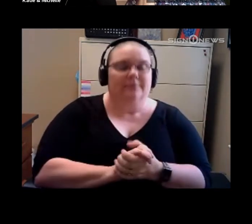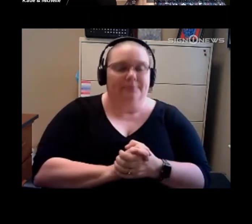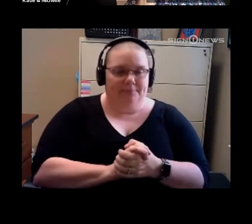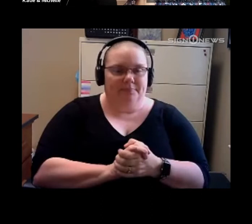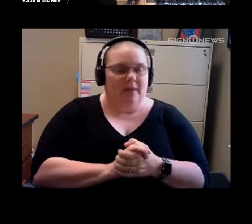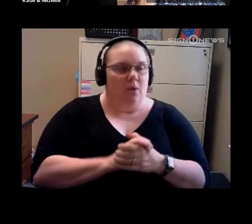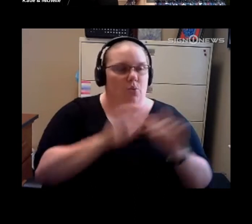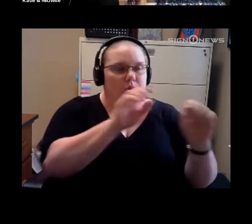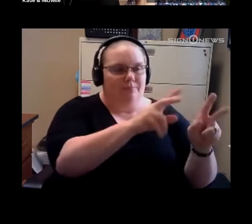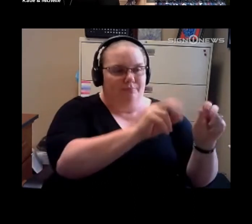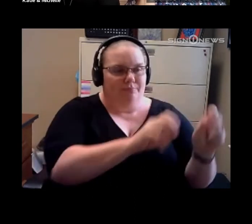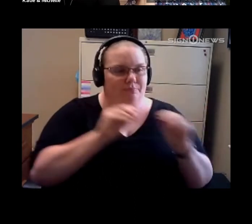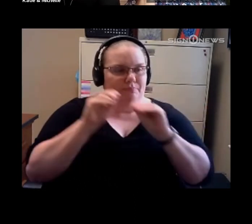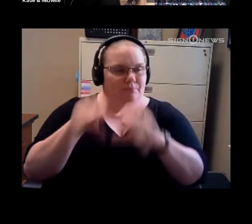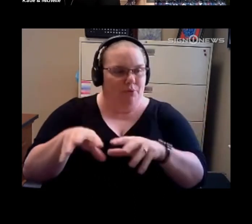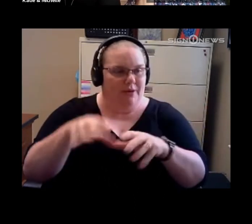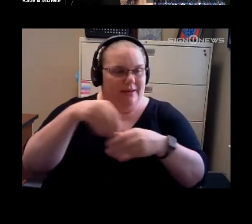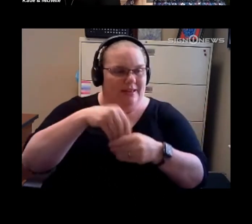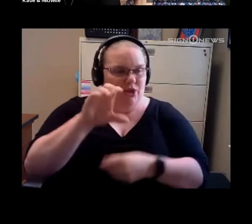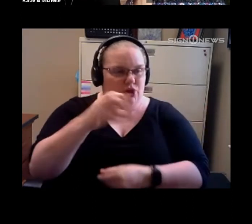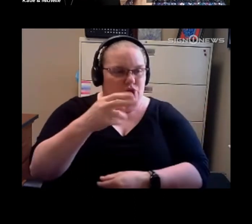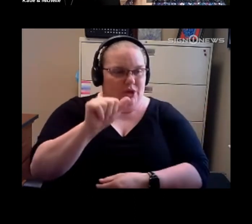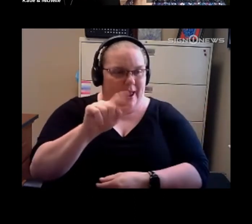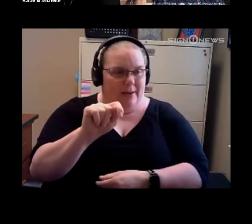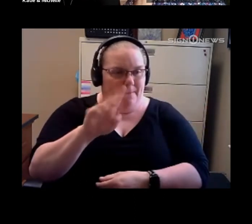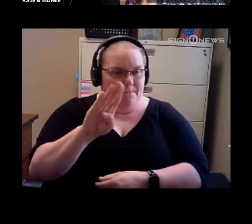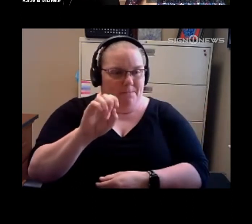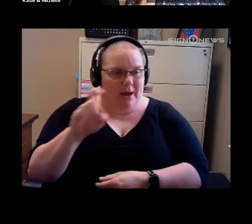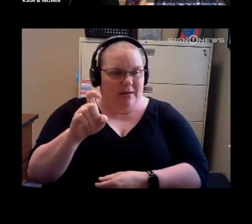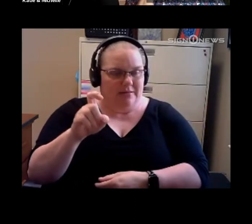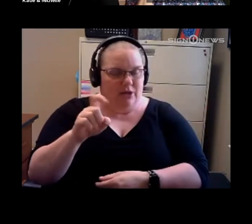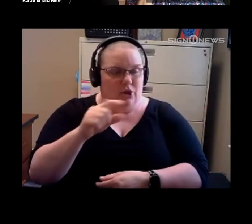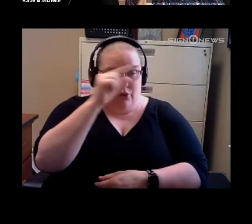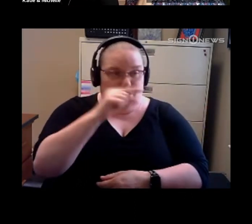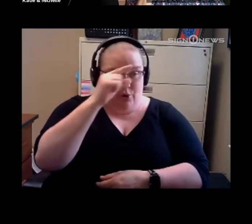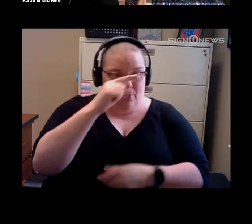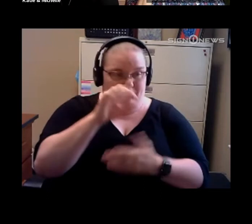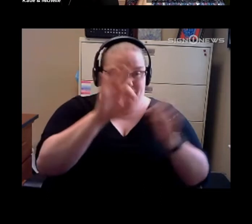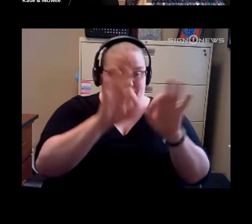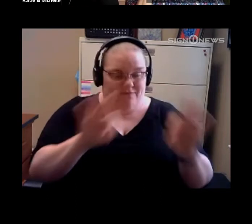chat box so you can use that yeah I'm gonna drop the Google form Link in it's the same survey